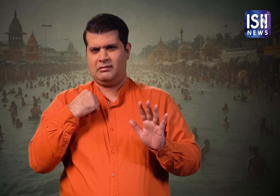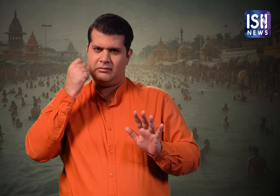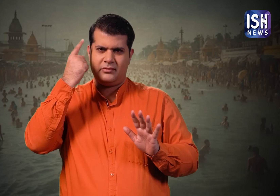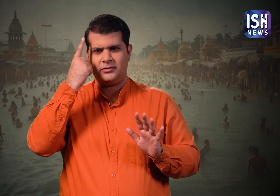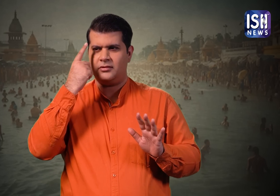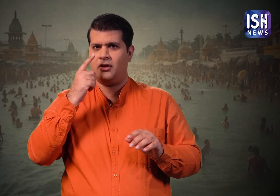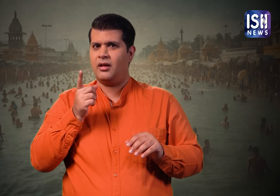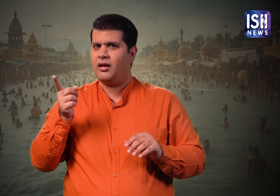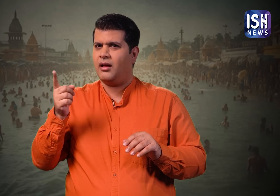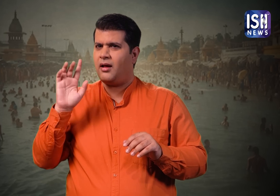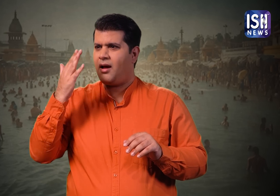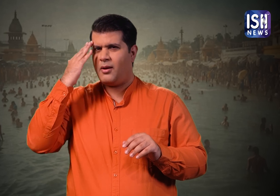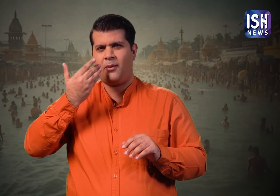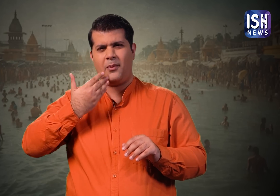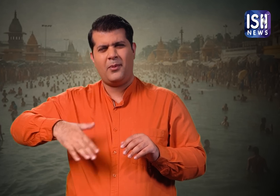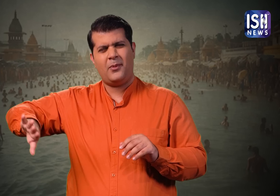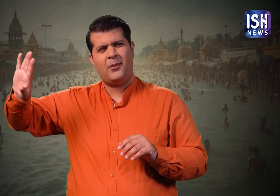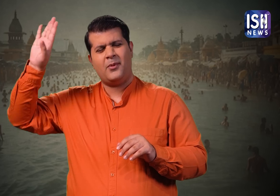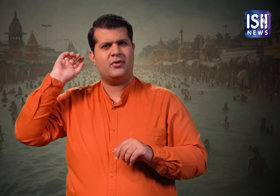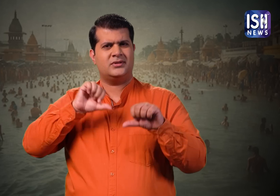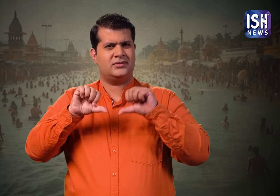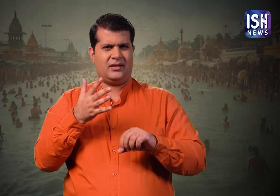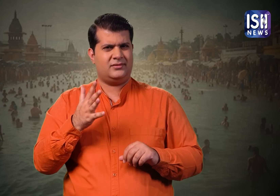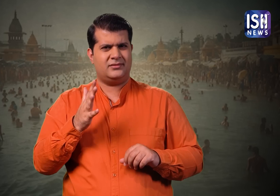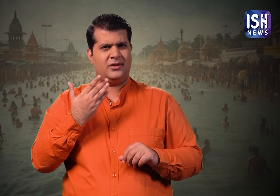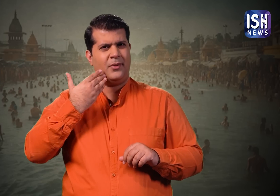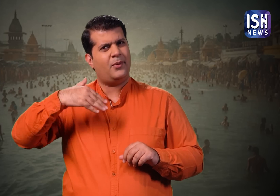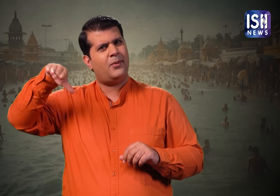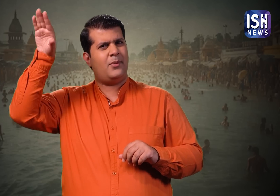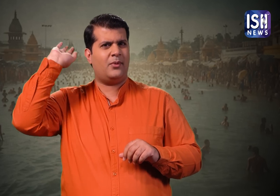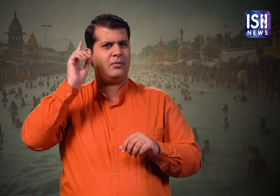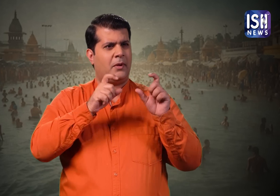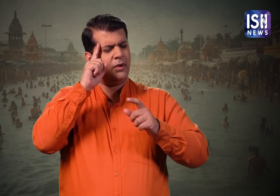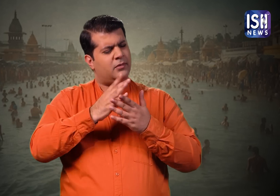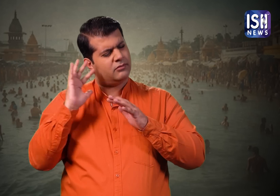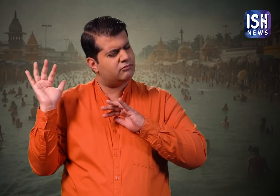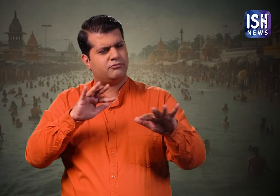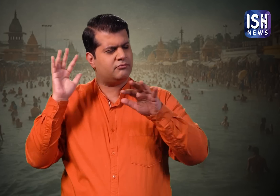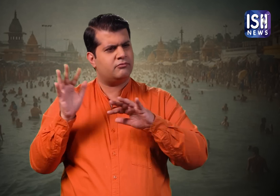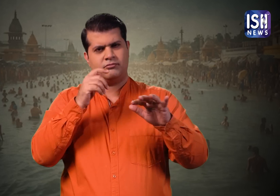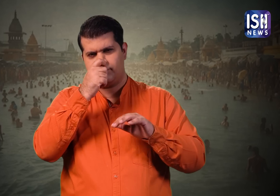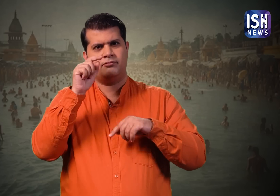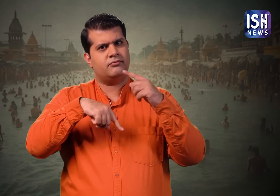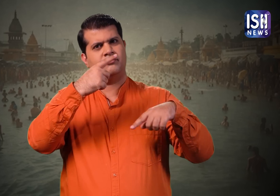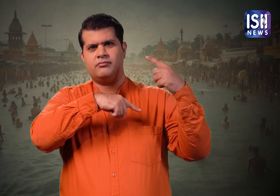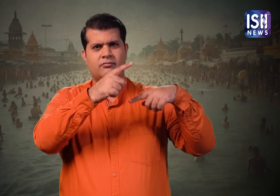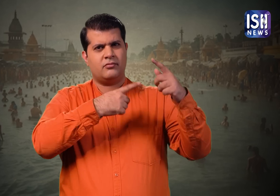A long time ago, without the knowledge of scientific theories and cosmology, people still attended the Kumbh Mela, guided solely by their beliefs.